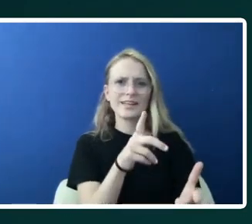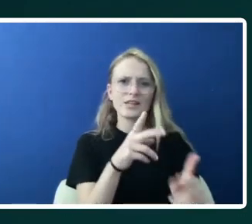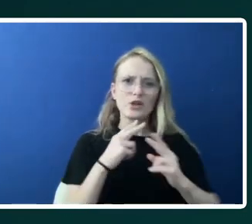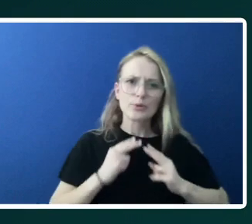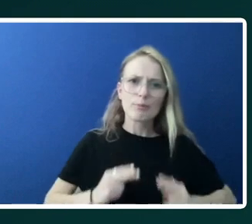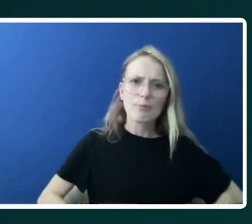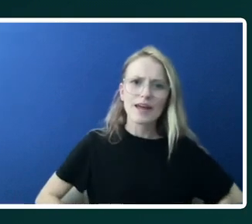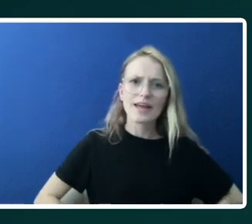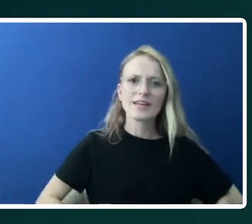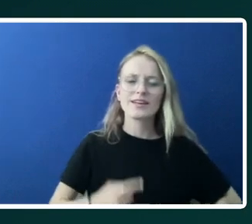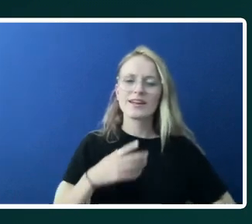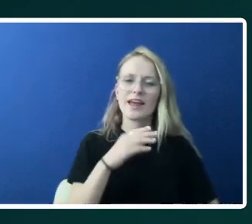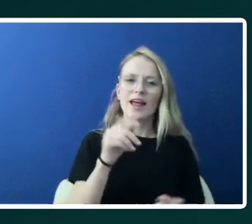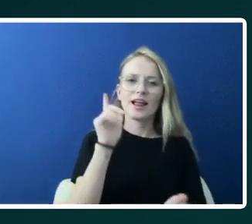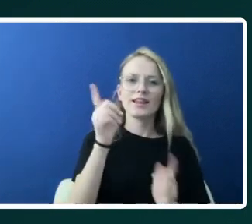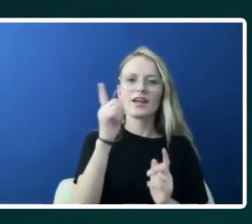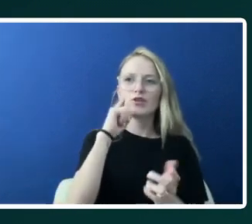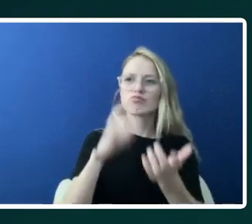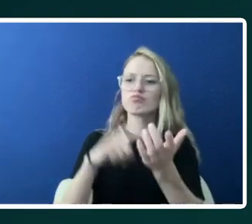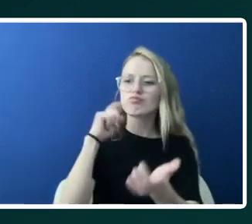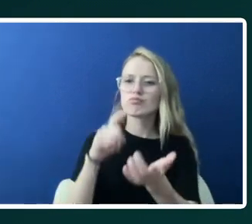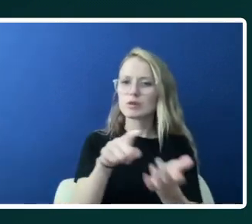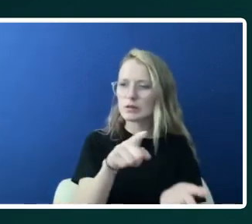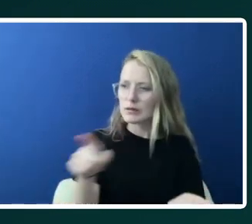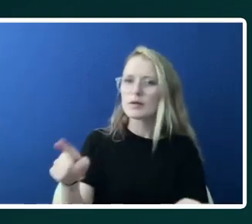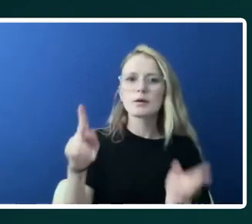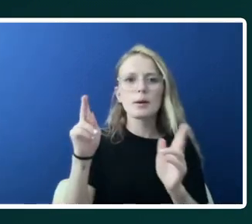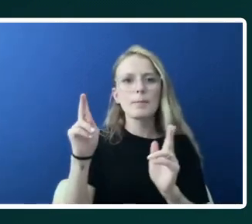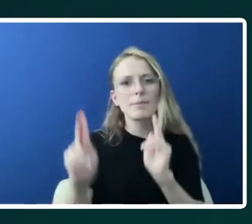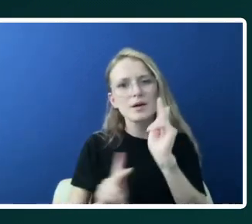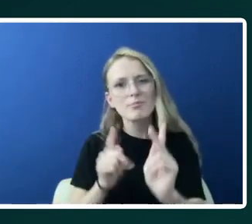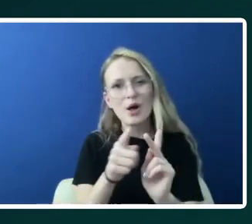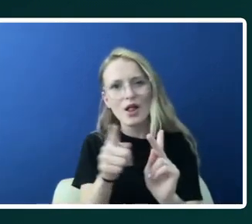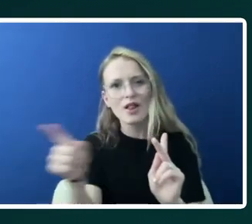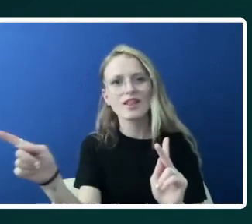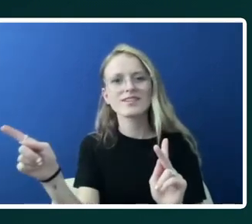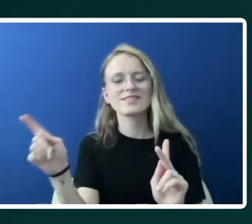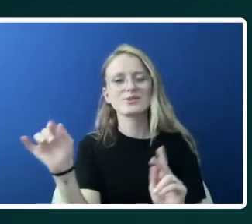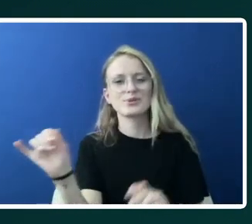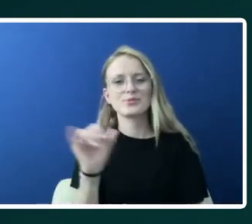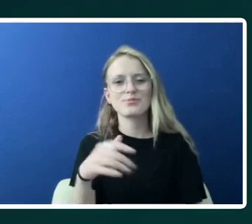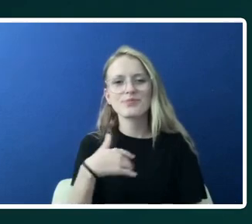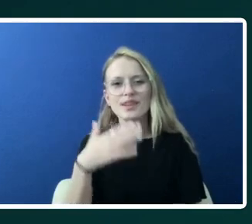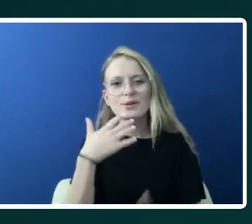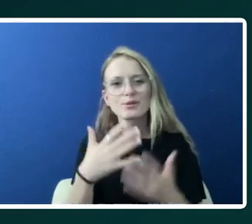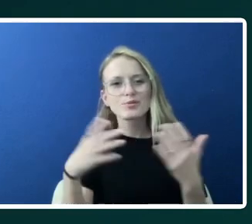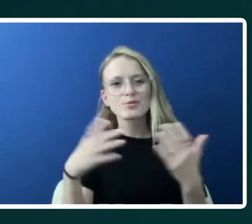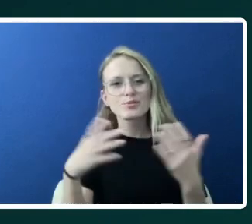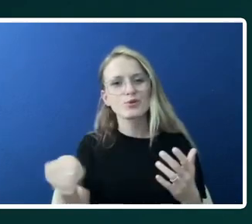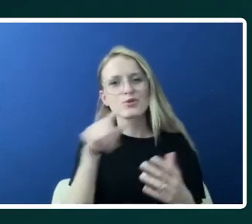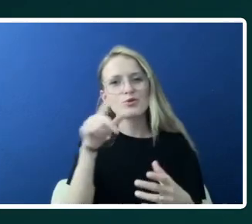well. So, thank you to everyone who's sharing these messages. There are so many more comments,